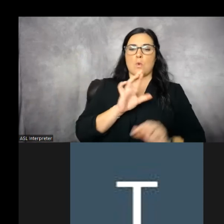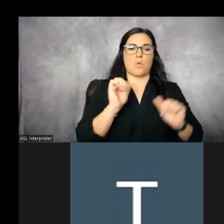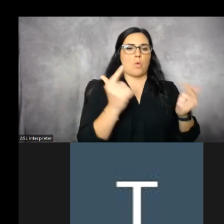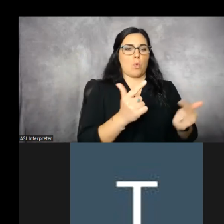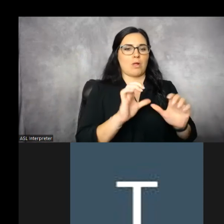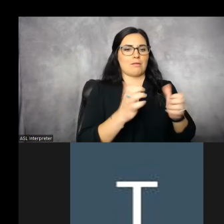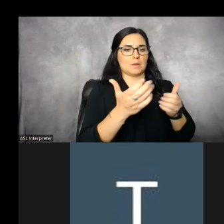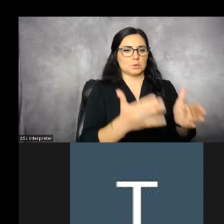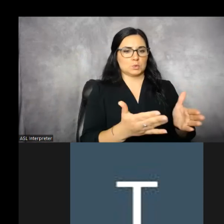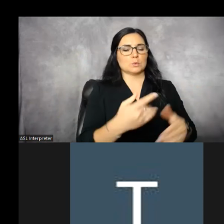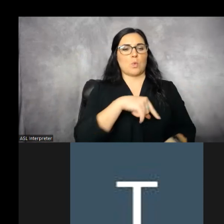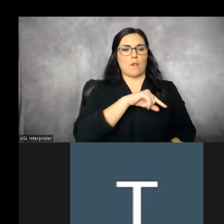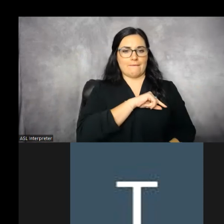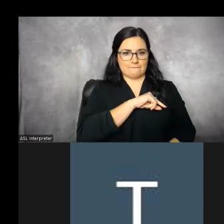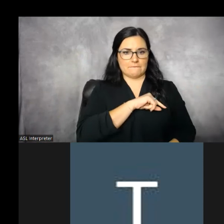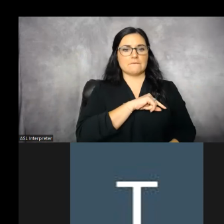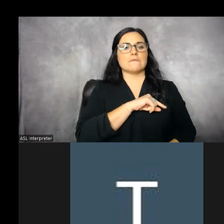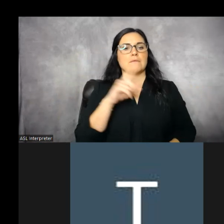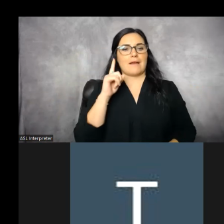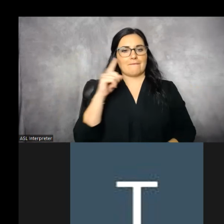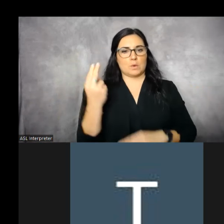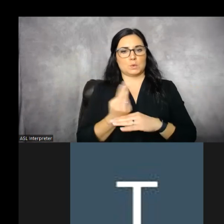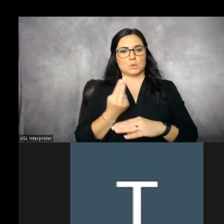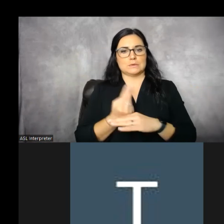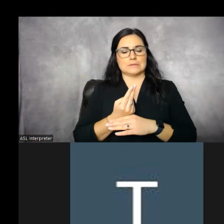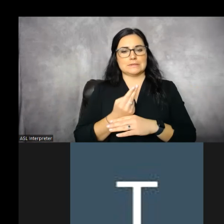in order to be for the EEAAP?